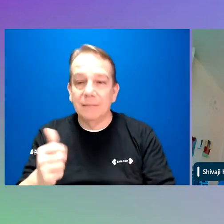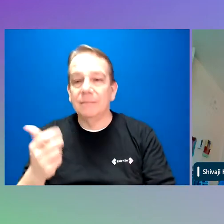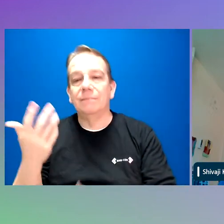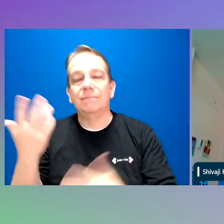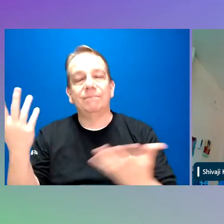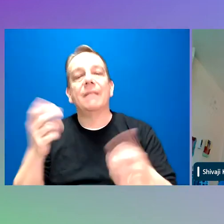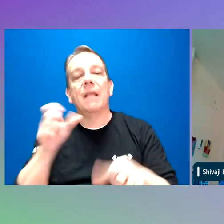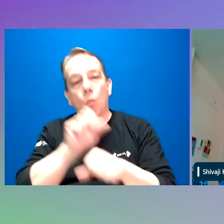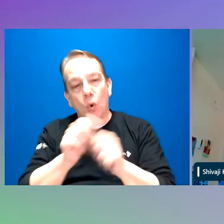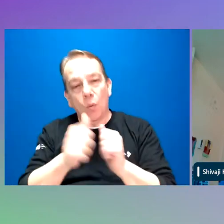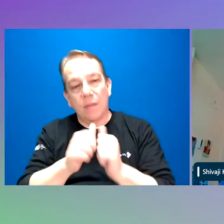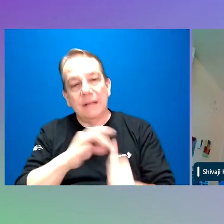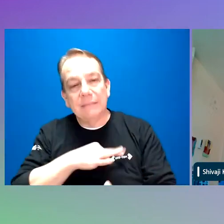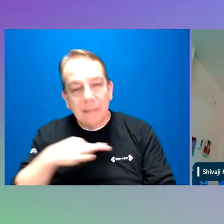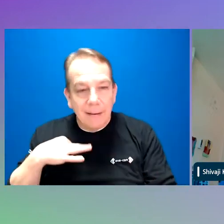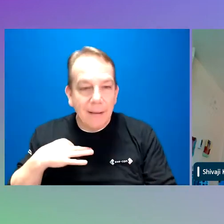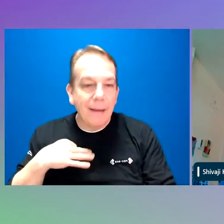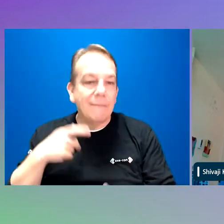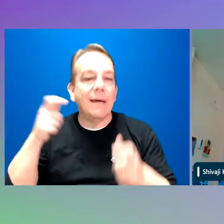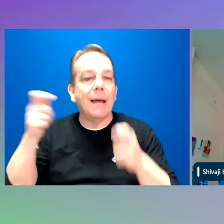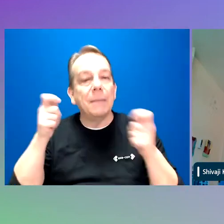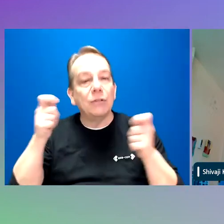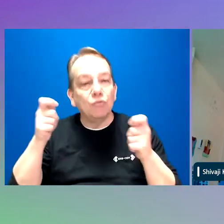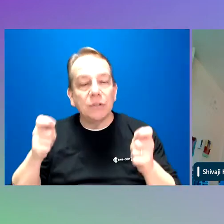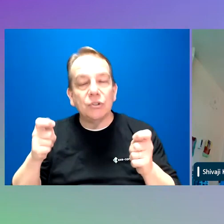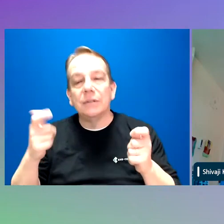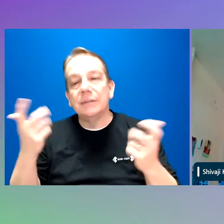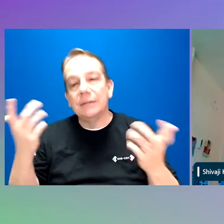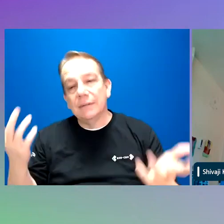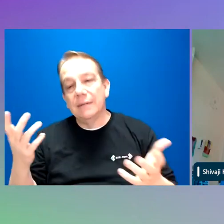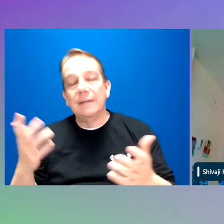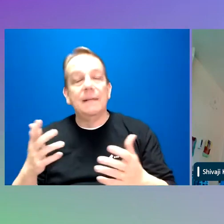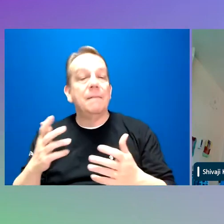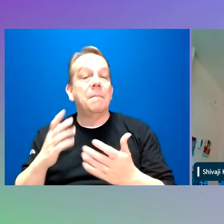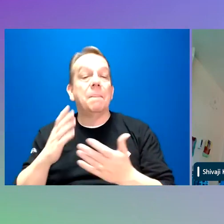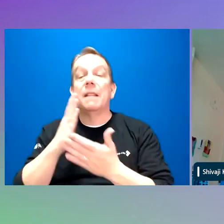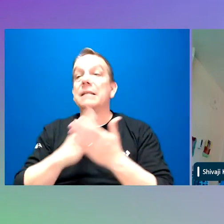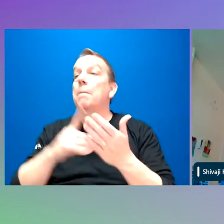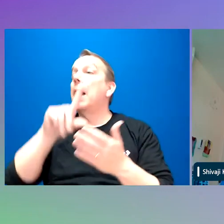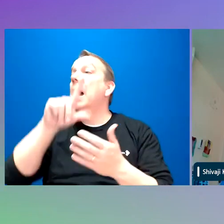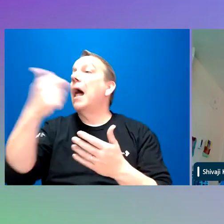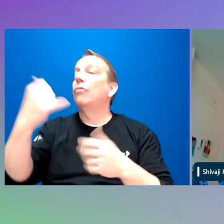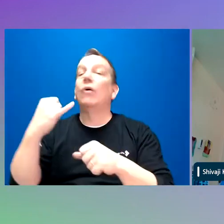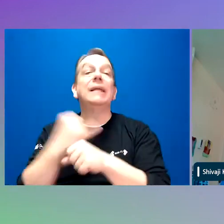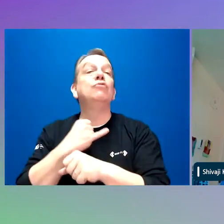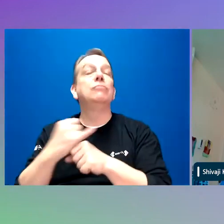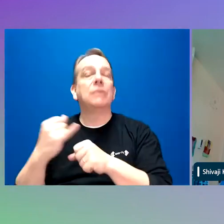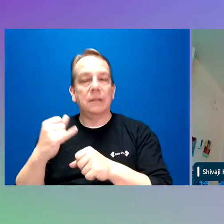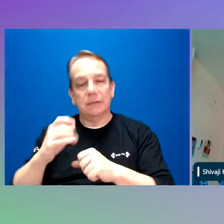other staff and administrators to build it out. If you are in some other industry, you may